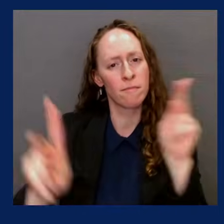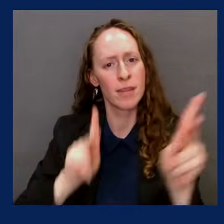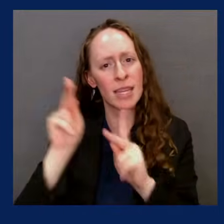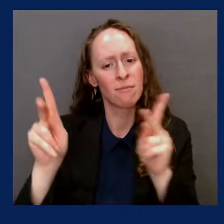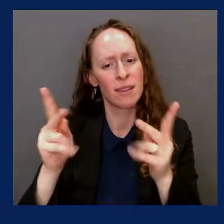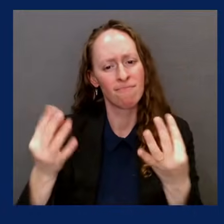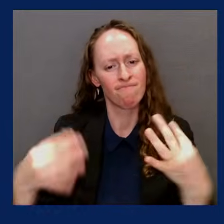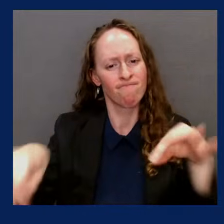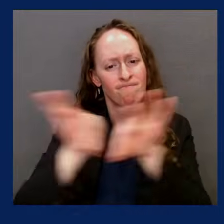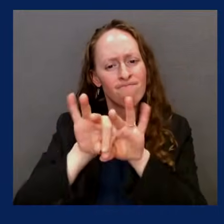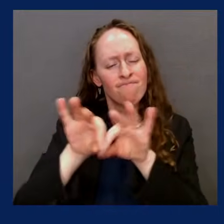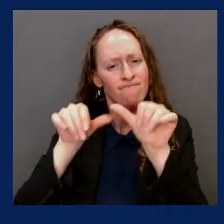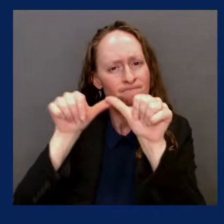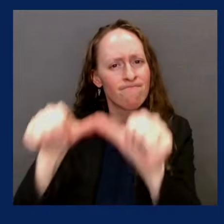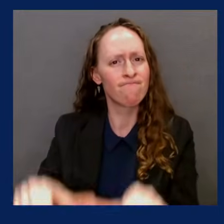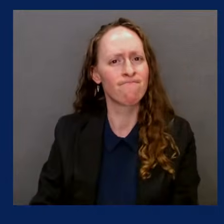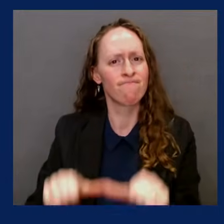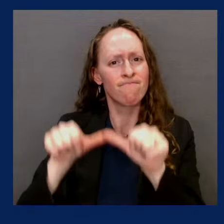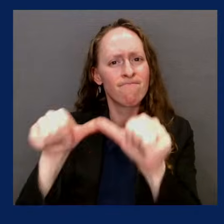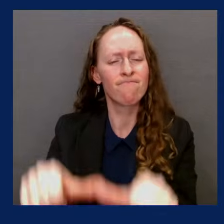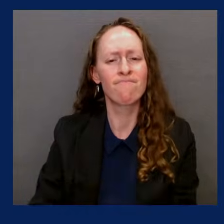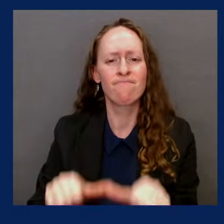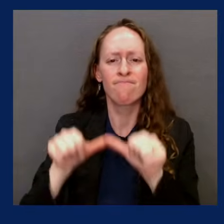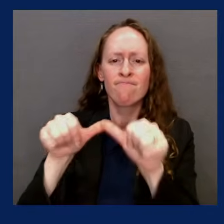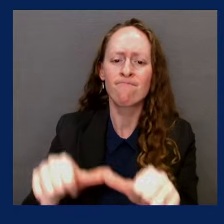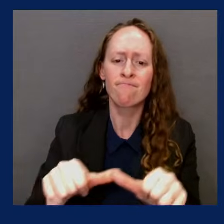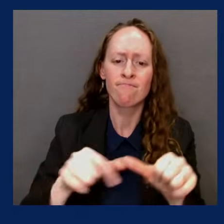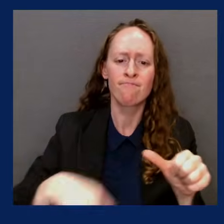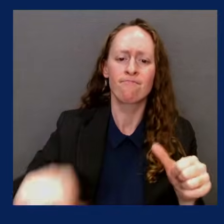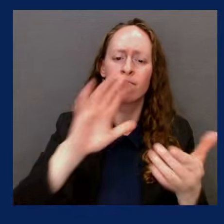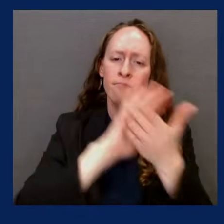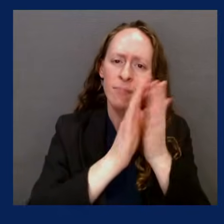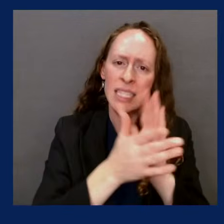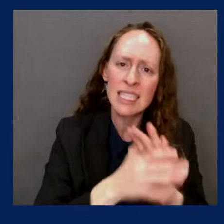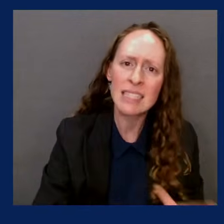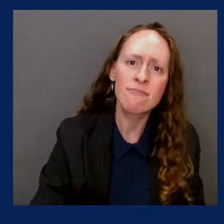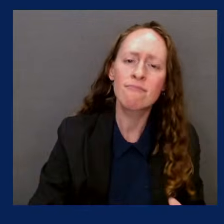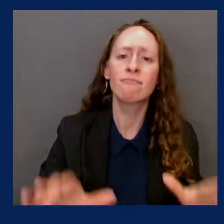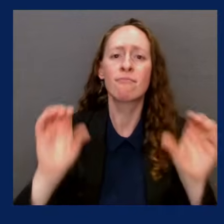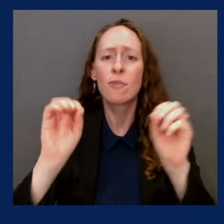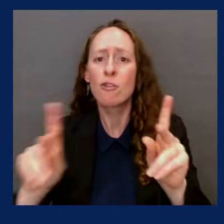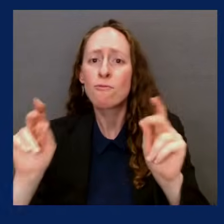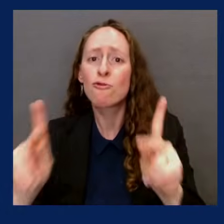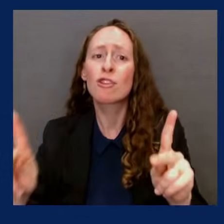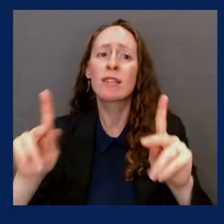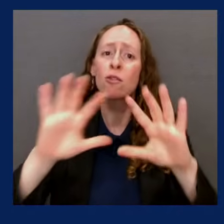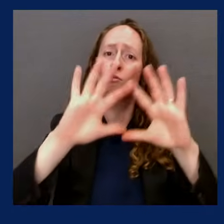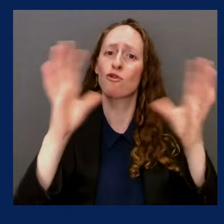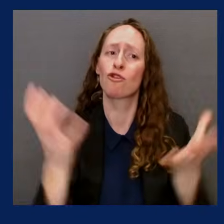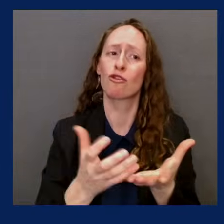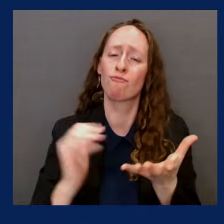Those values are timeless, and they have never mattered more than right now. That's why the relationship